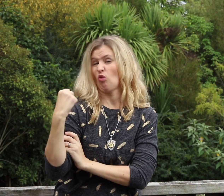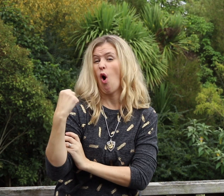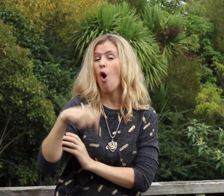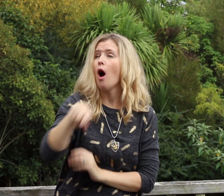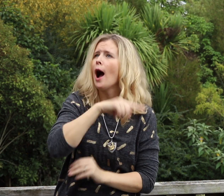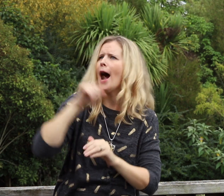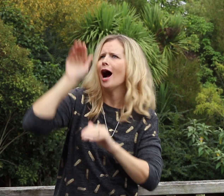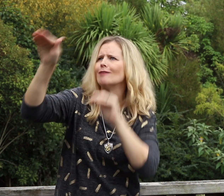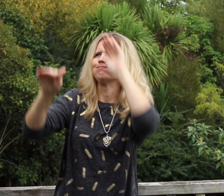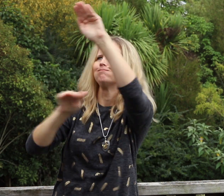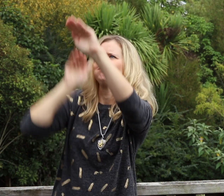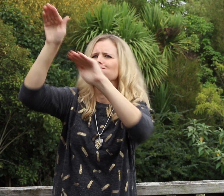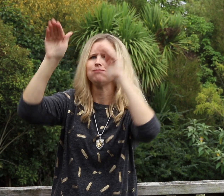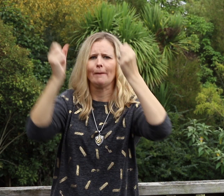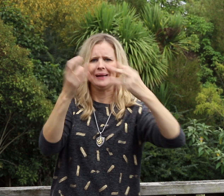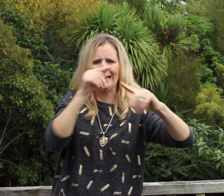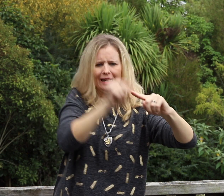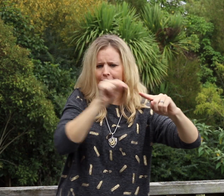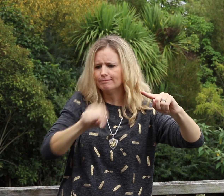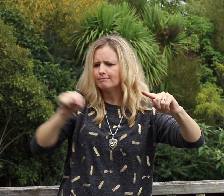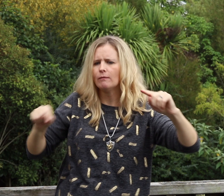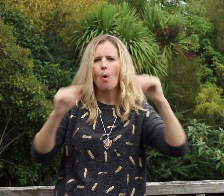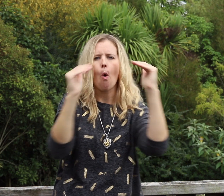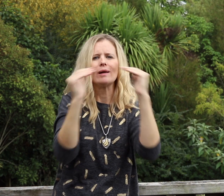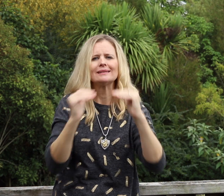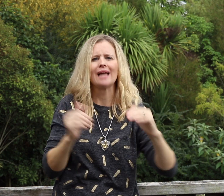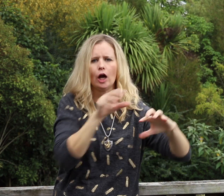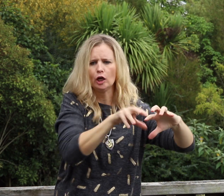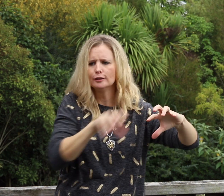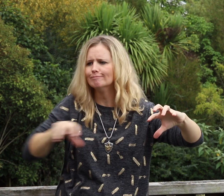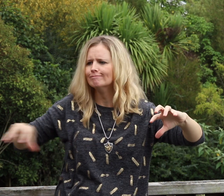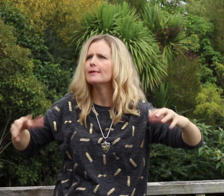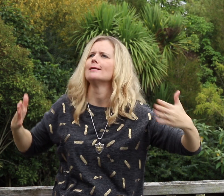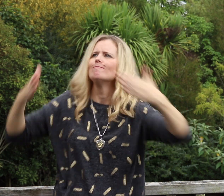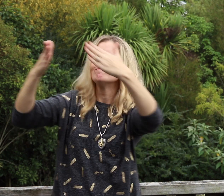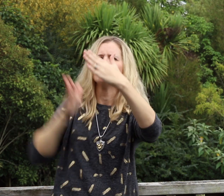is really strong as we lobby together as different organisations